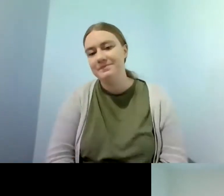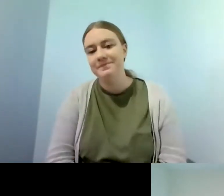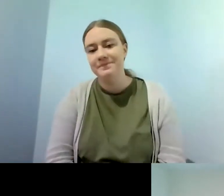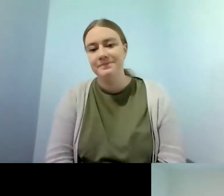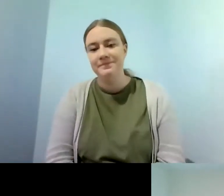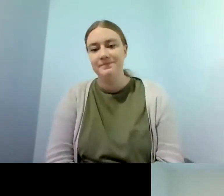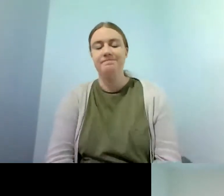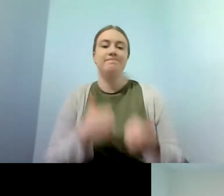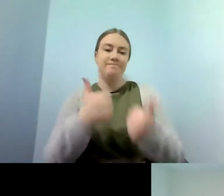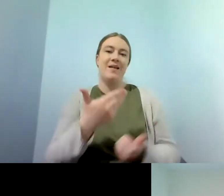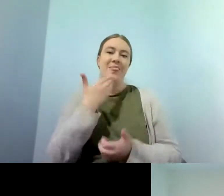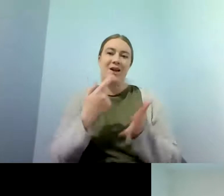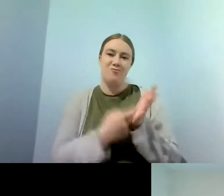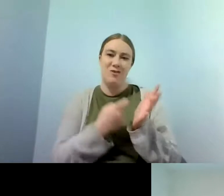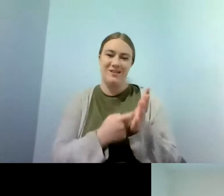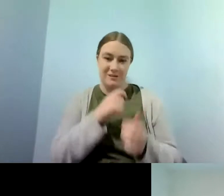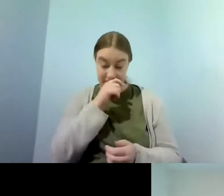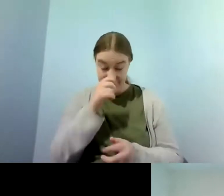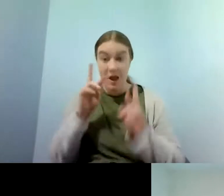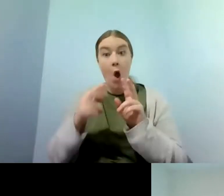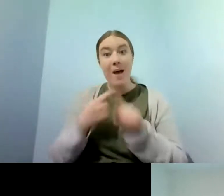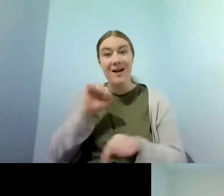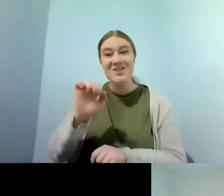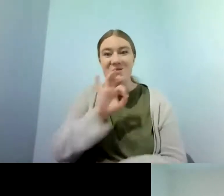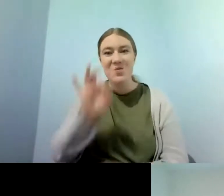right thanks rachel i hope that's answered um that question for you sharon